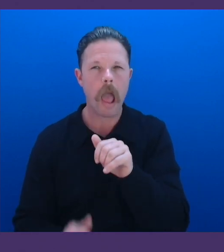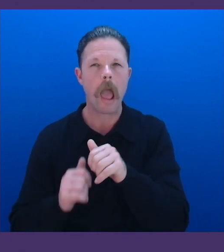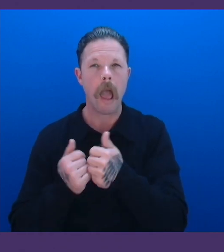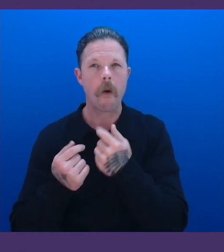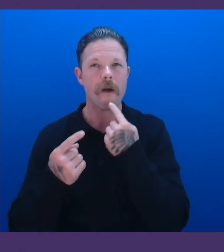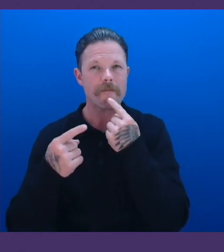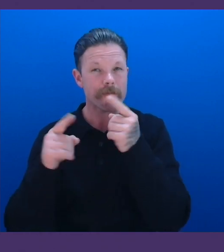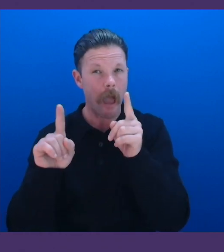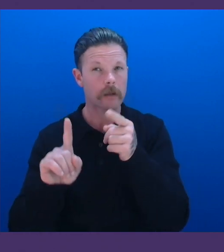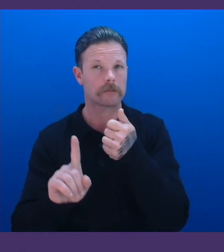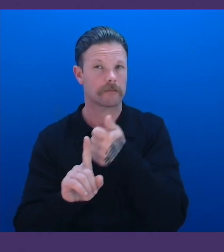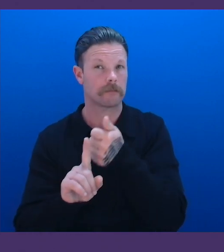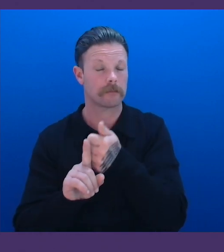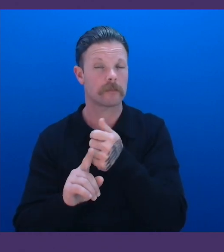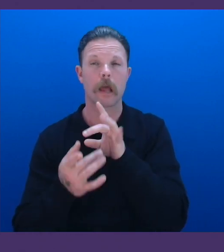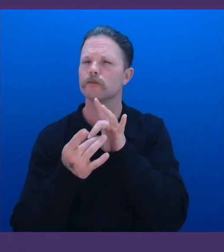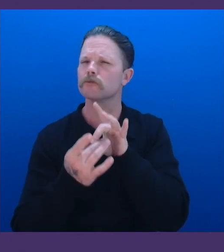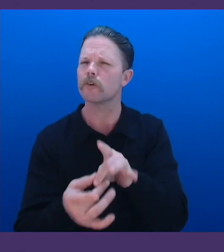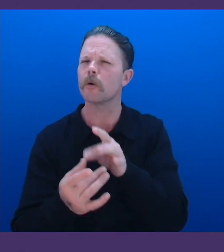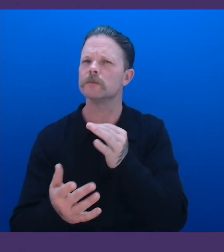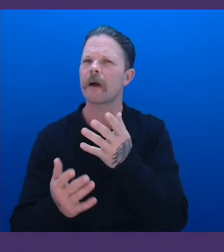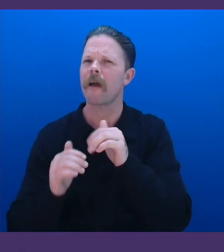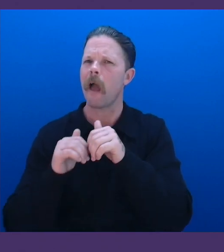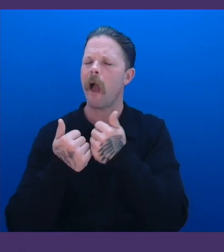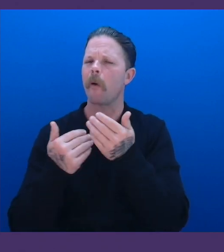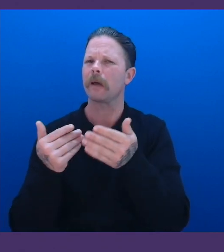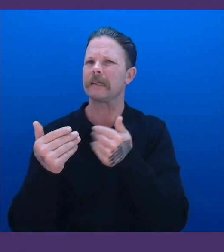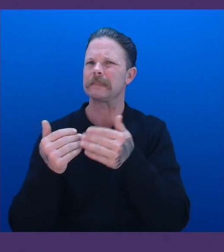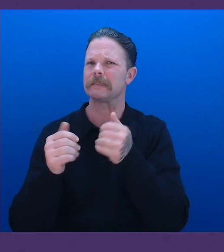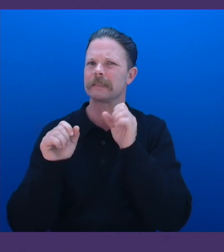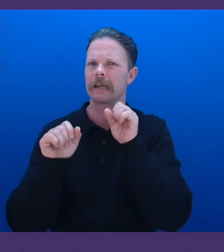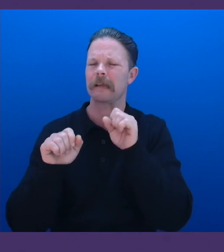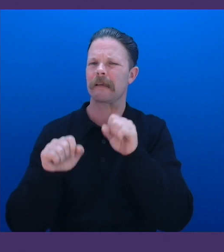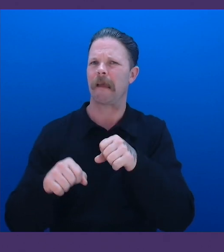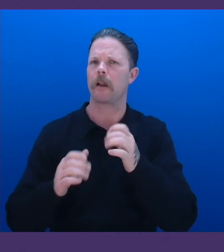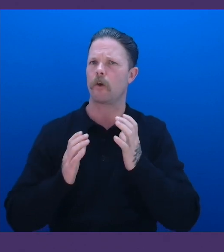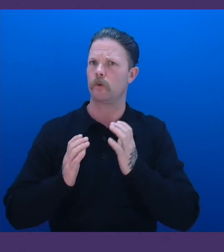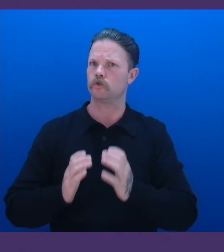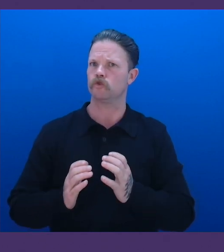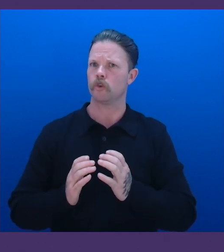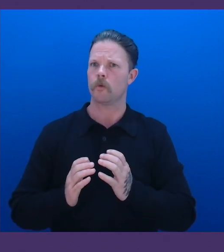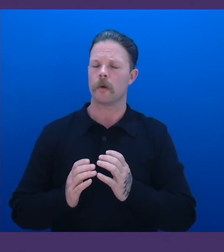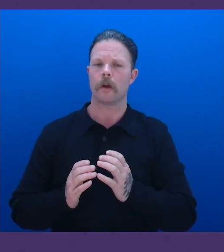of how easily can a consumer bring about a case